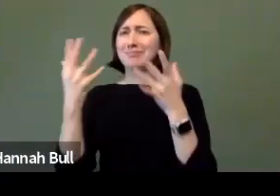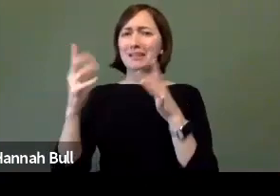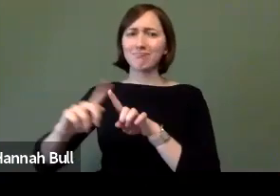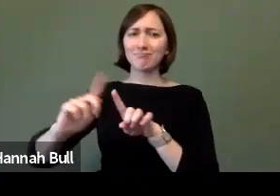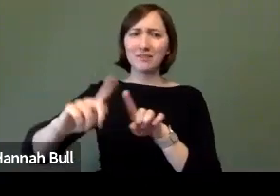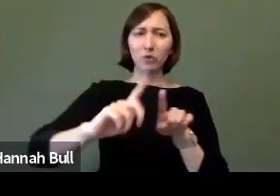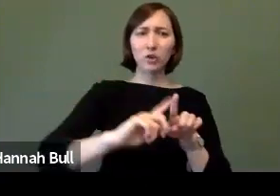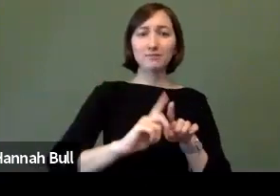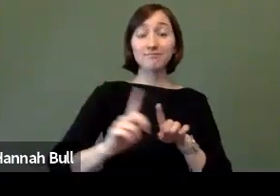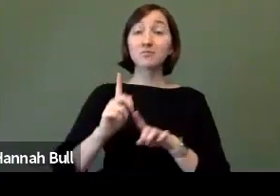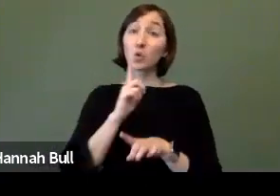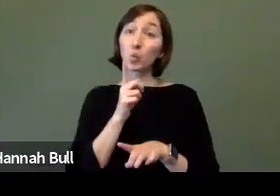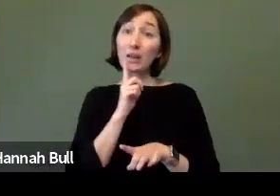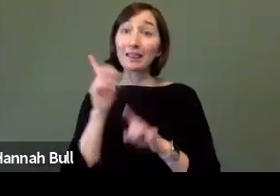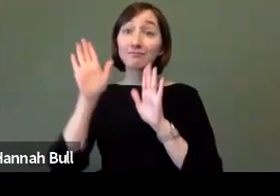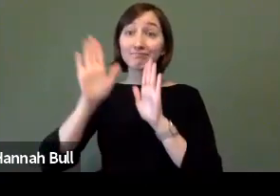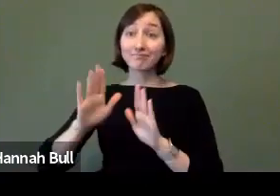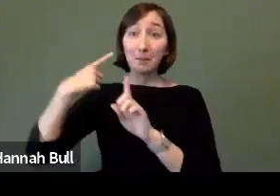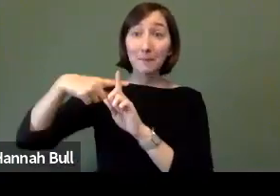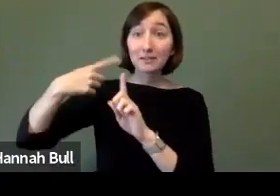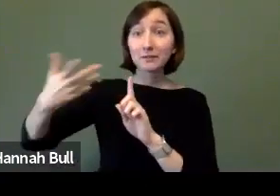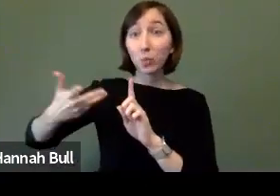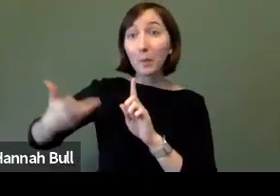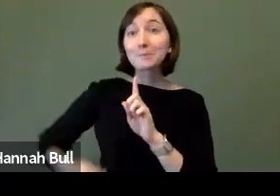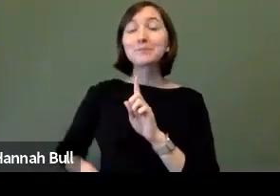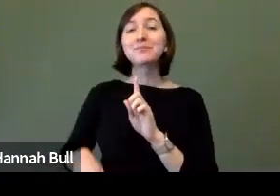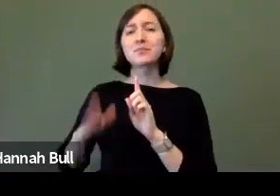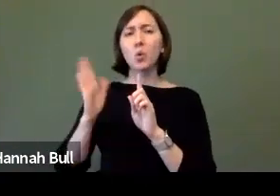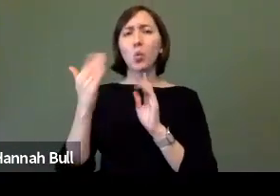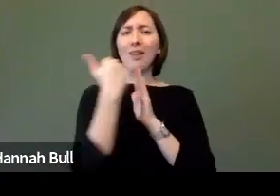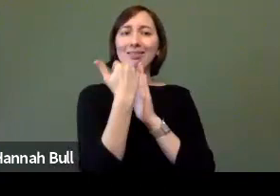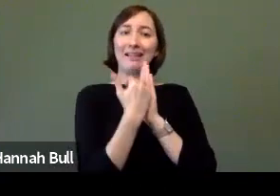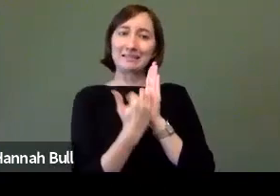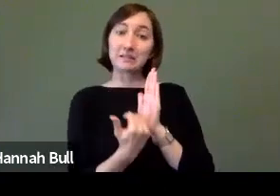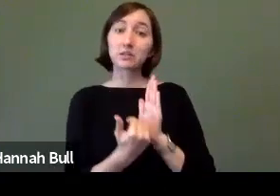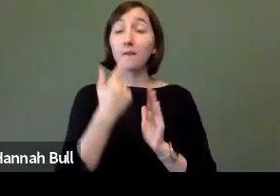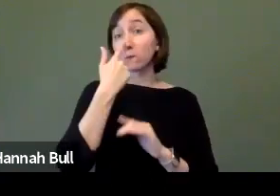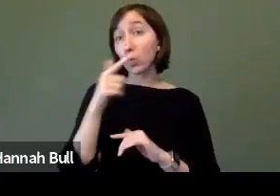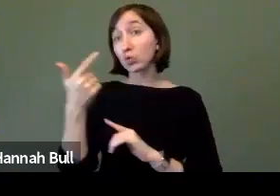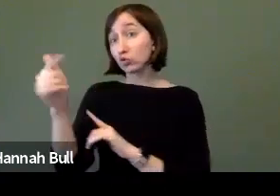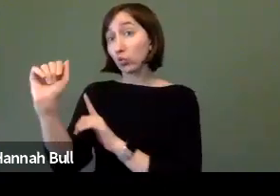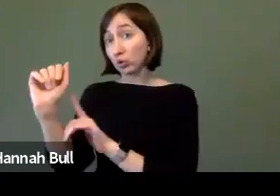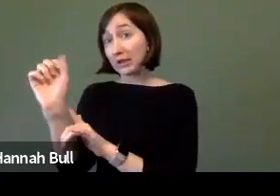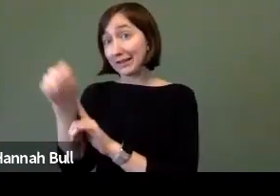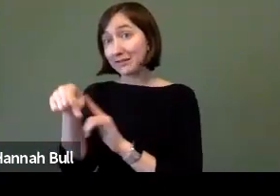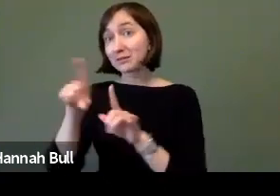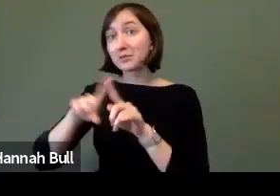The great thing is the things that we're going to list here we're going to talk about the ones for Georgia, but these are applicable to other states.